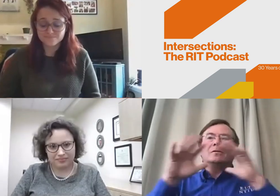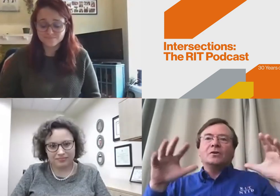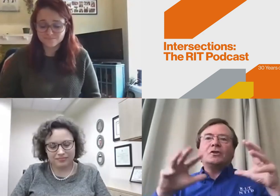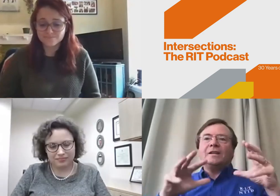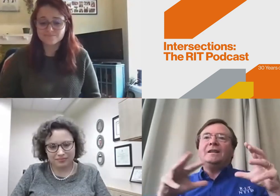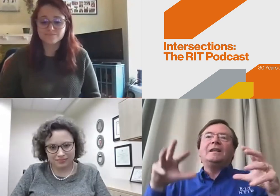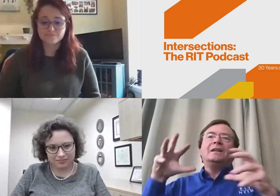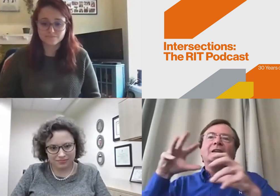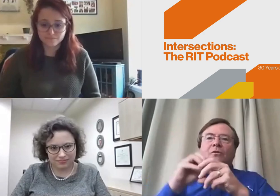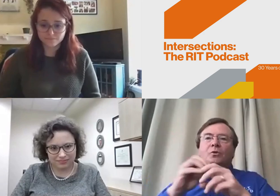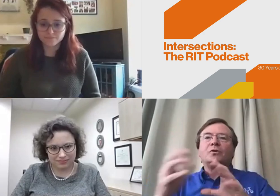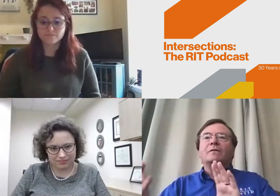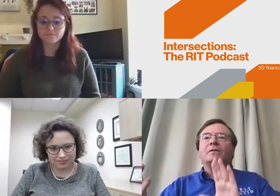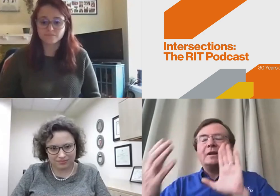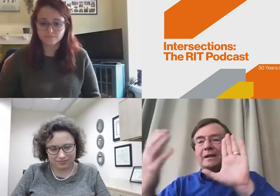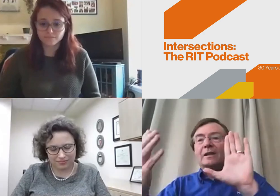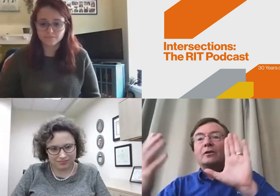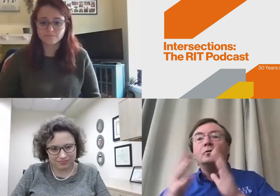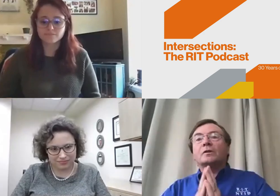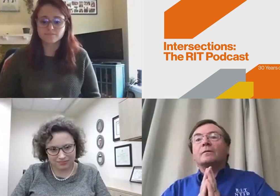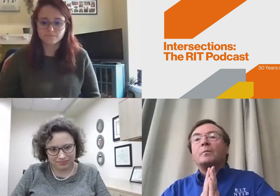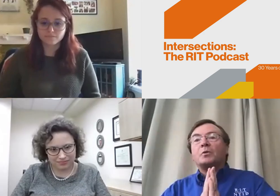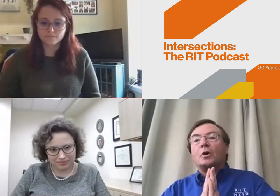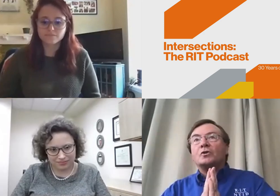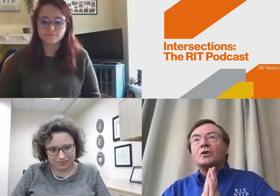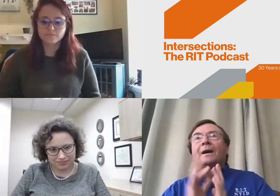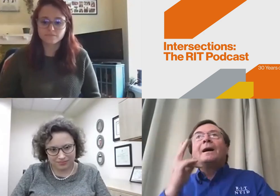diversity and the inclusive approach.